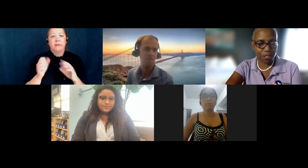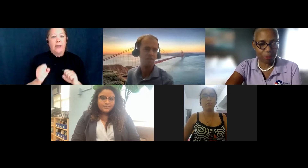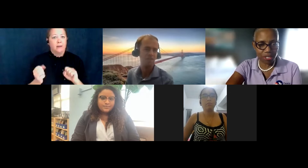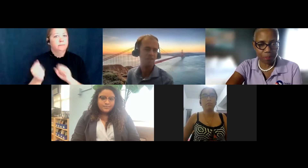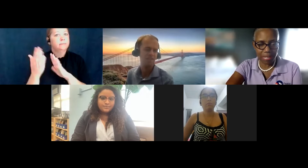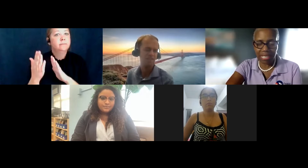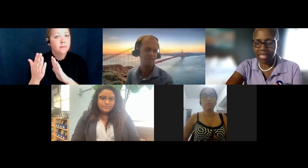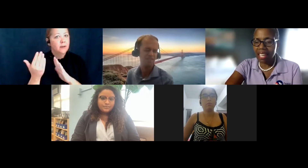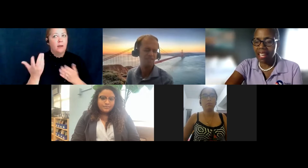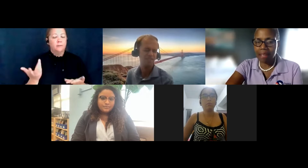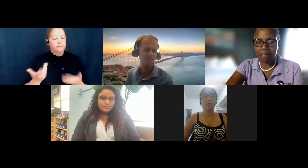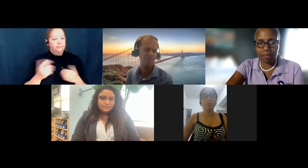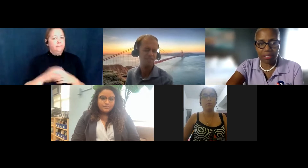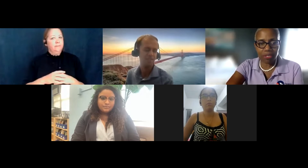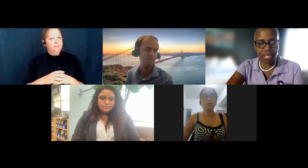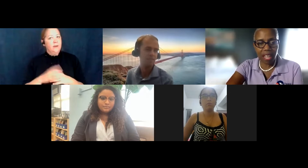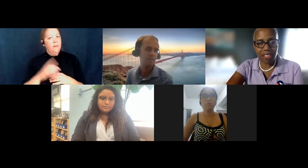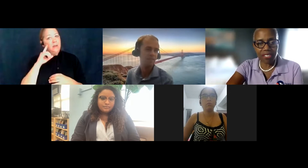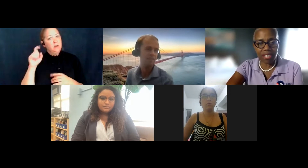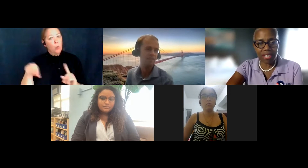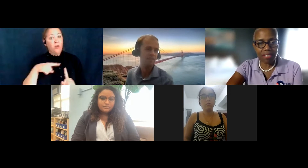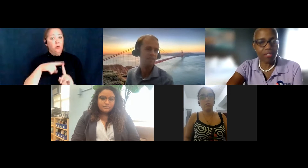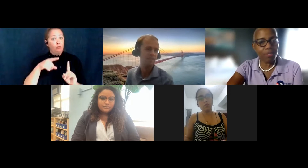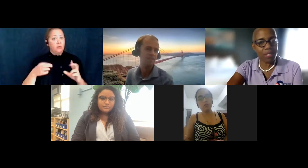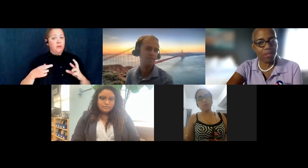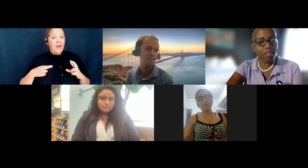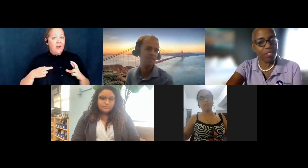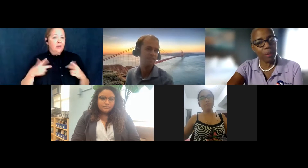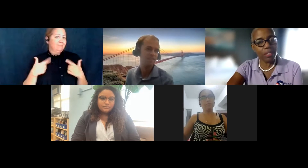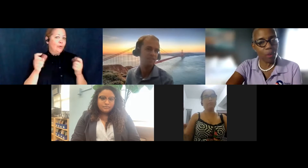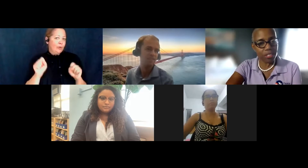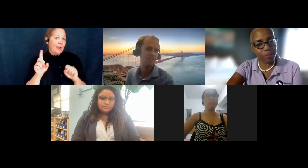wish to be. When you are retired, you get to do what you want to do and when you want to do it.